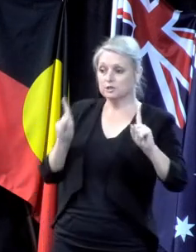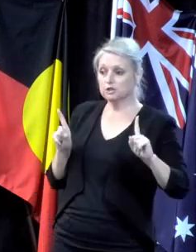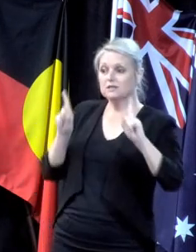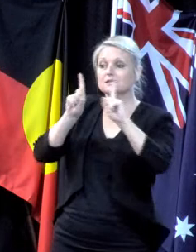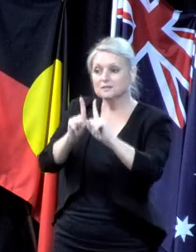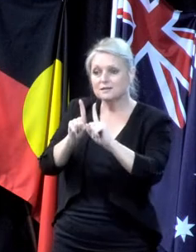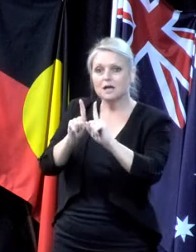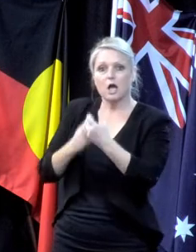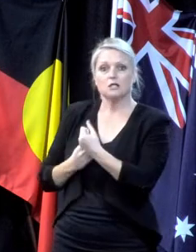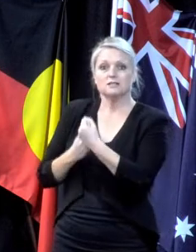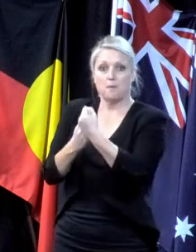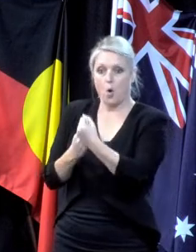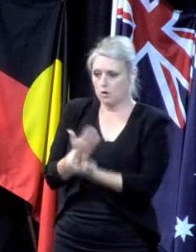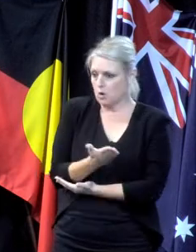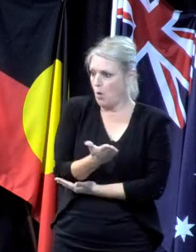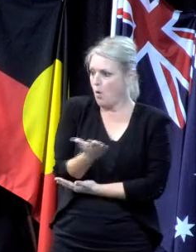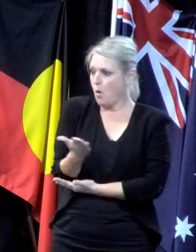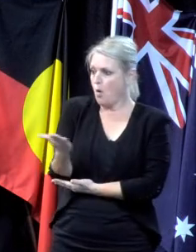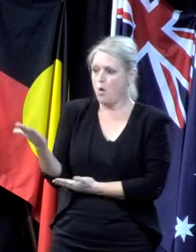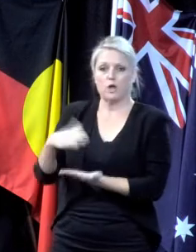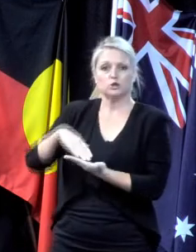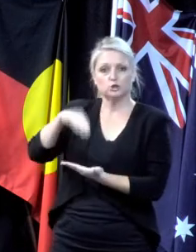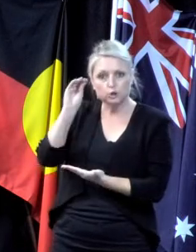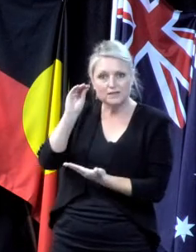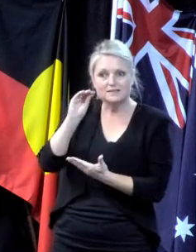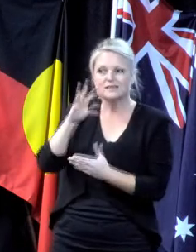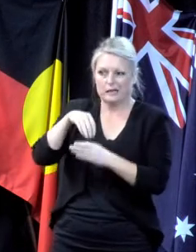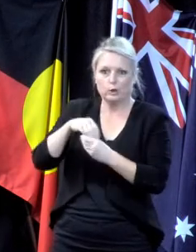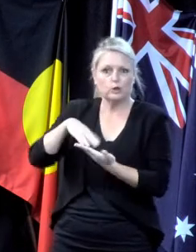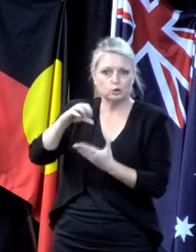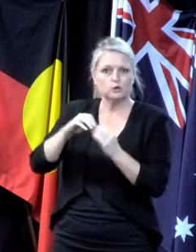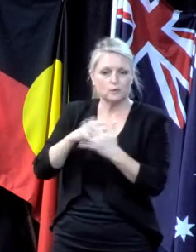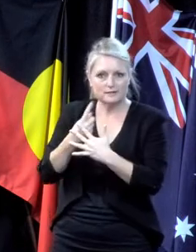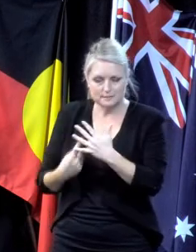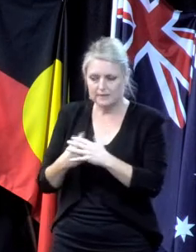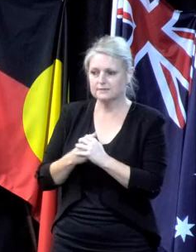disability but all of our students, and they’re – they’re teaching in a number